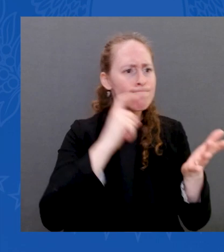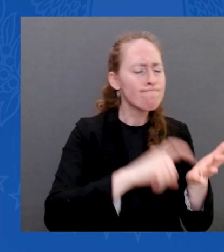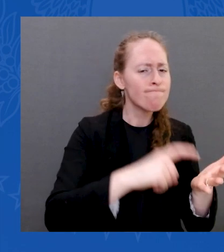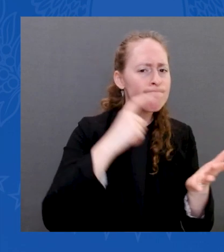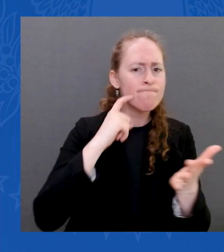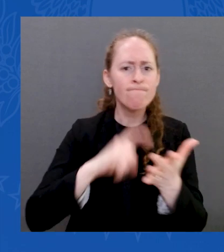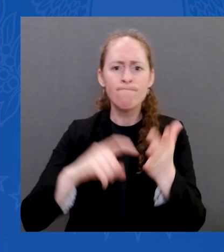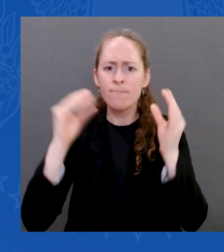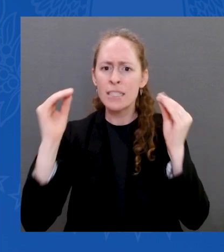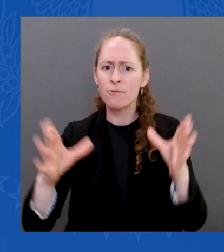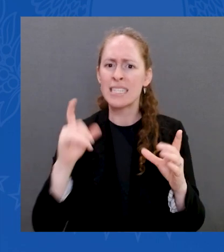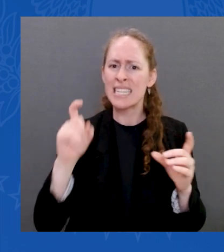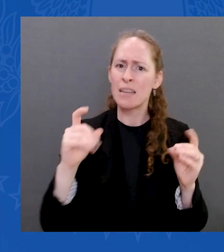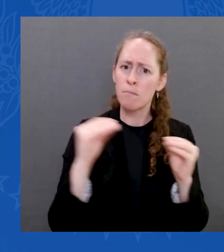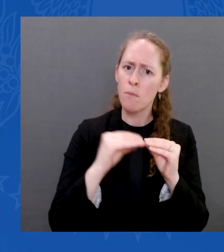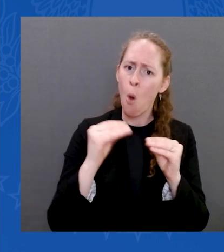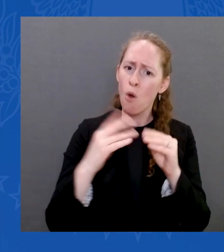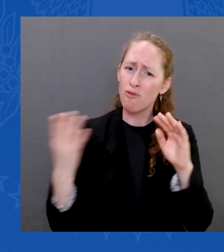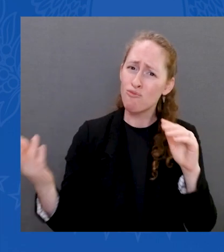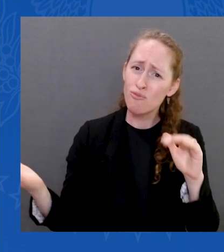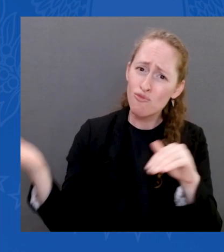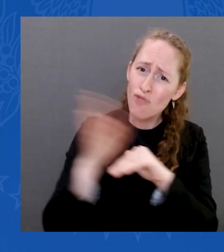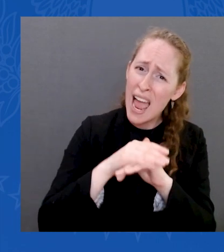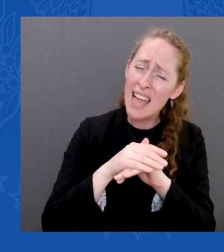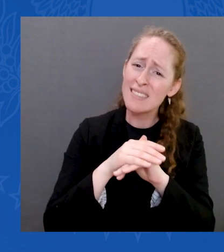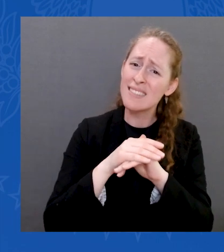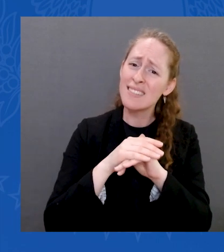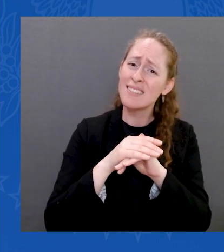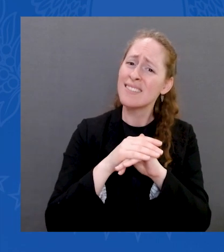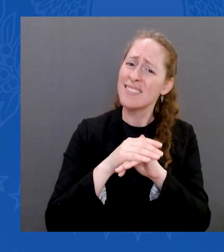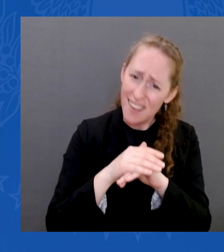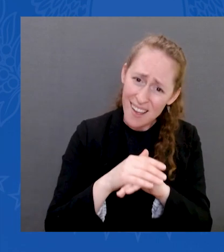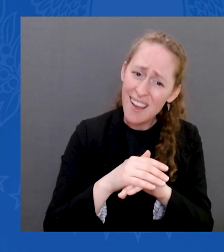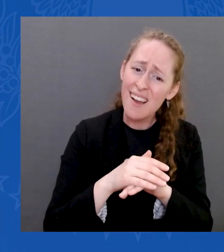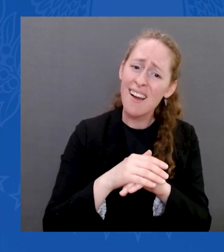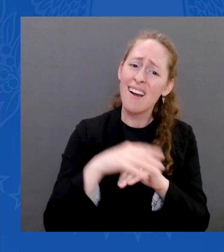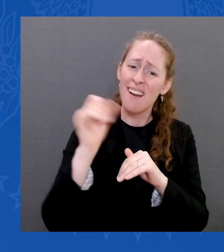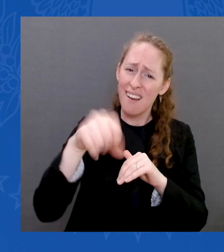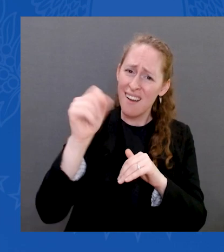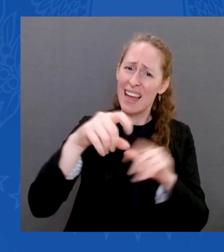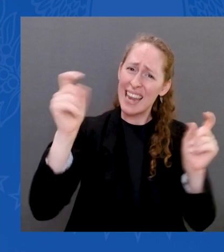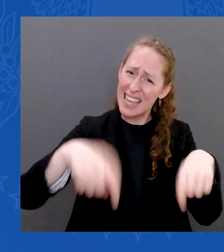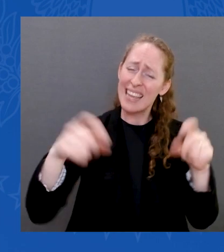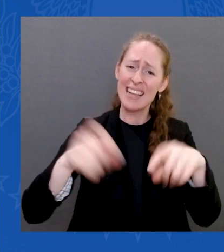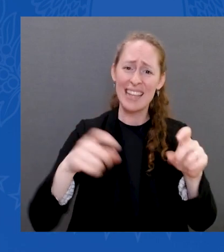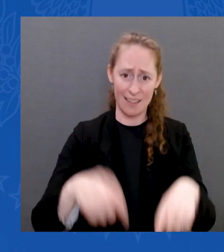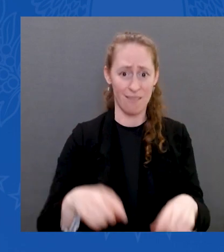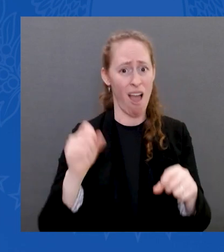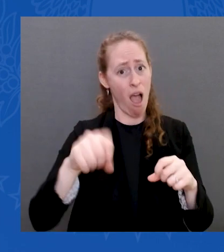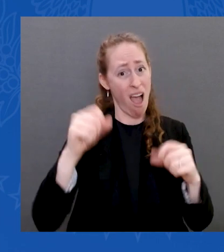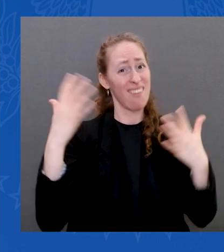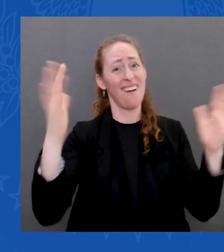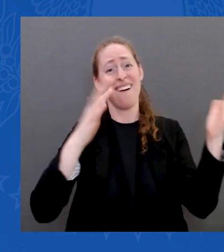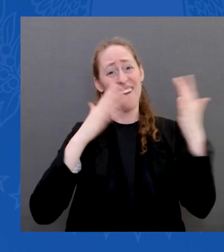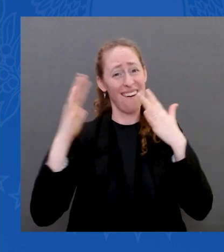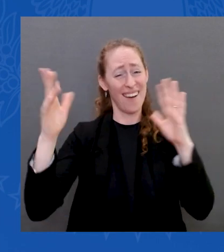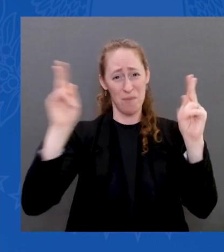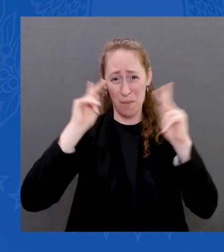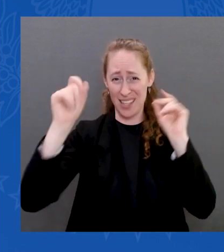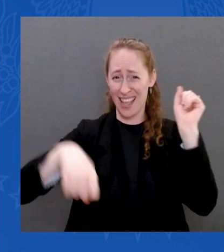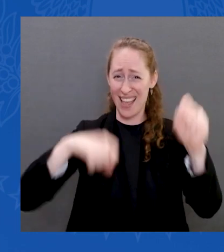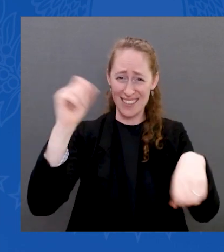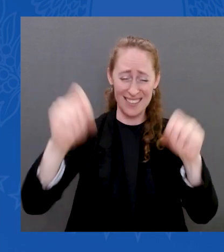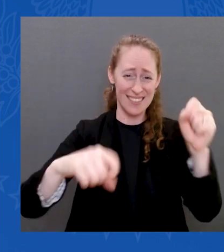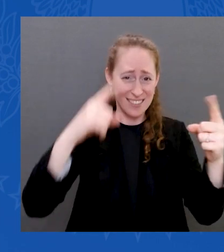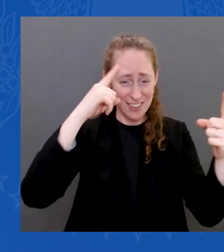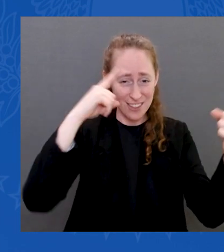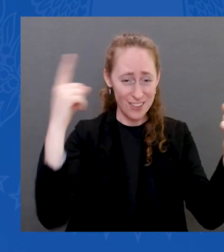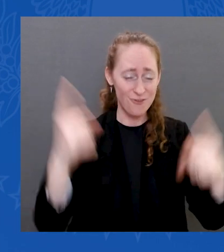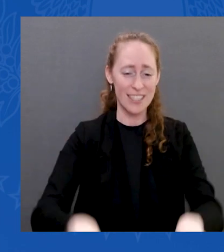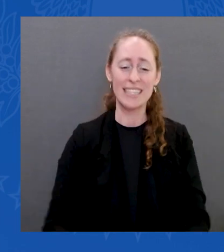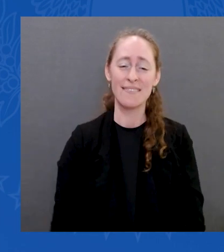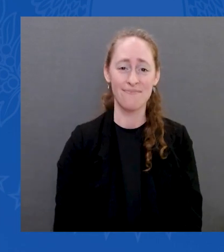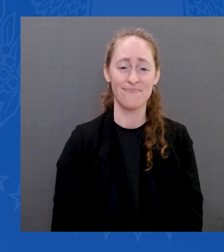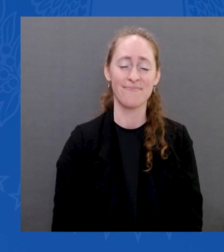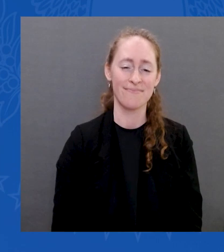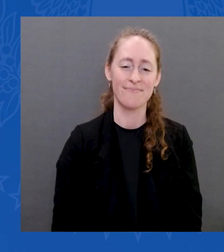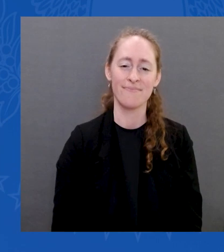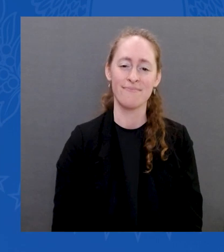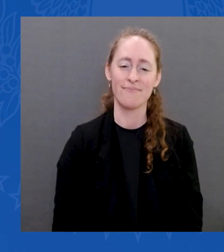And so -- and I have to really listen to you,